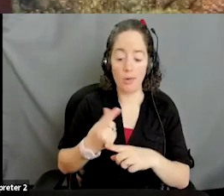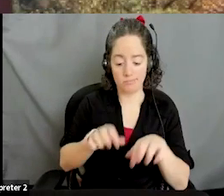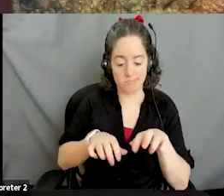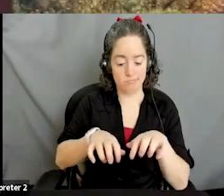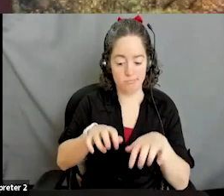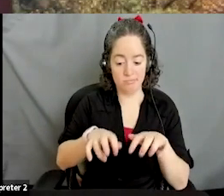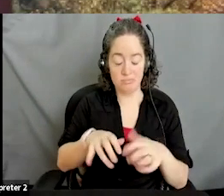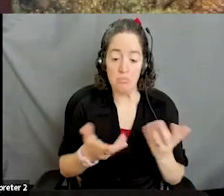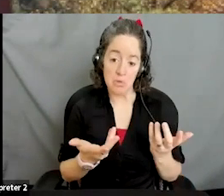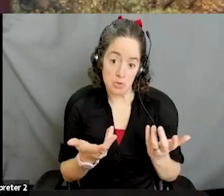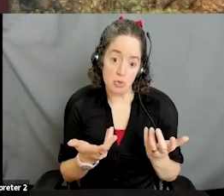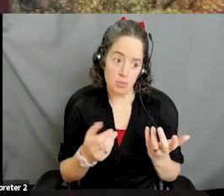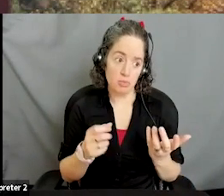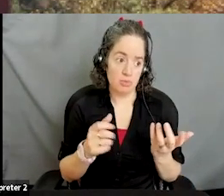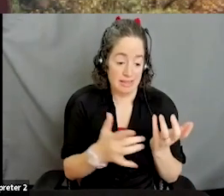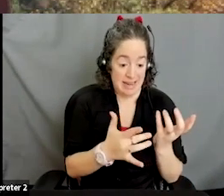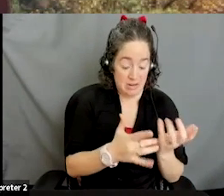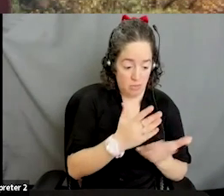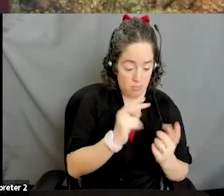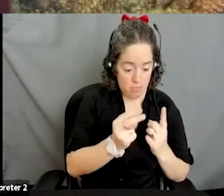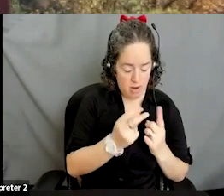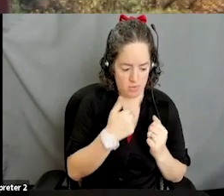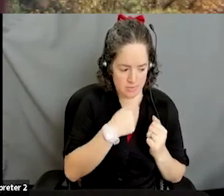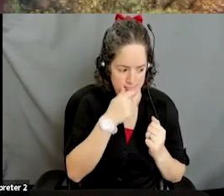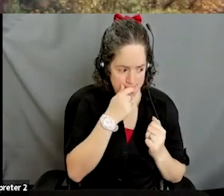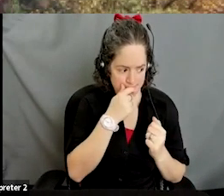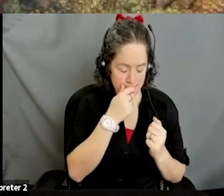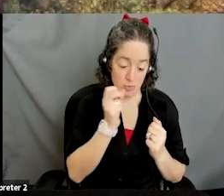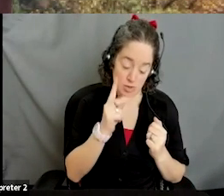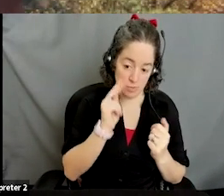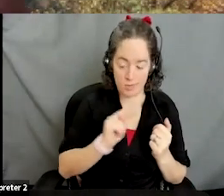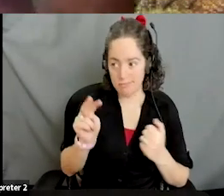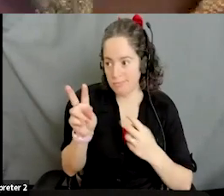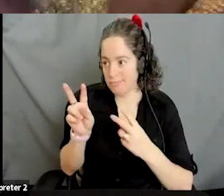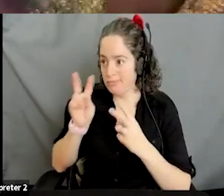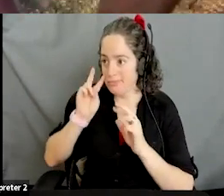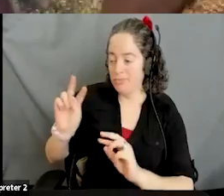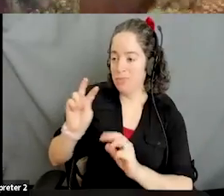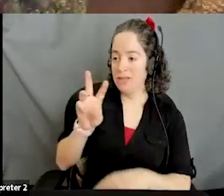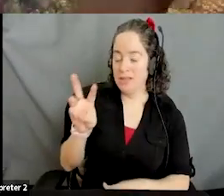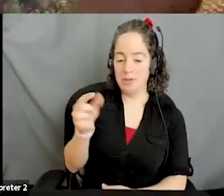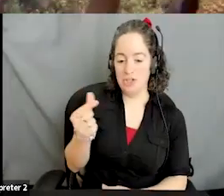Well, what do we do? We go to the WCAG 2 site, and it is overwhelming.